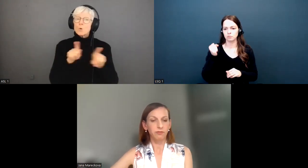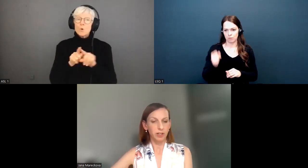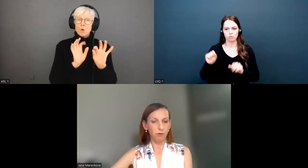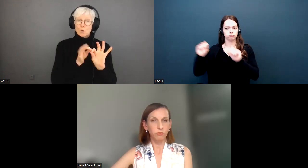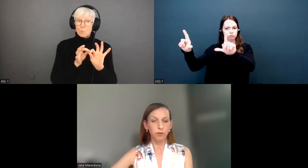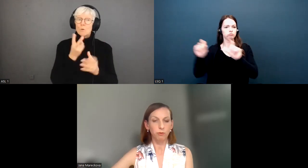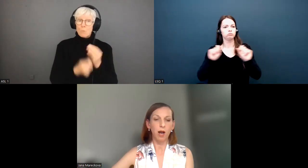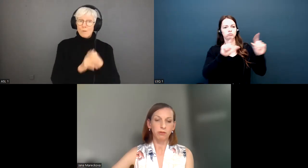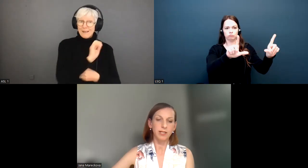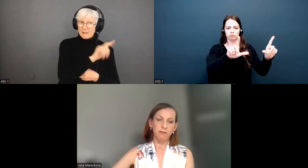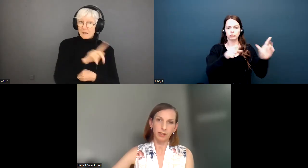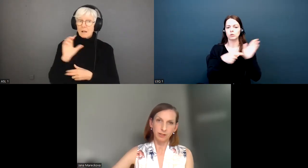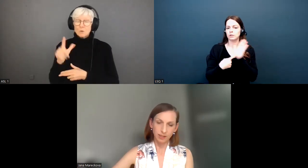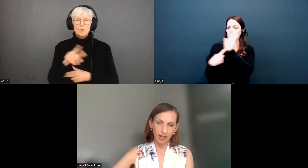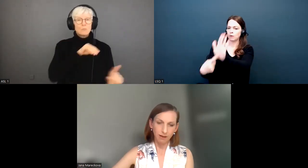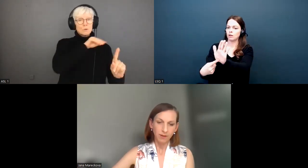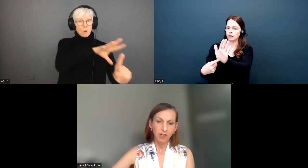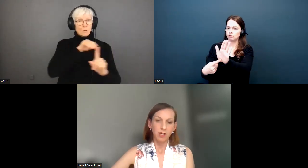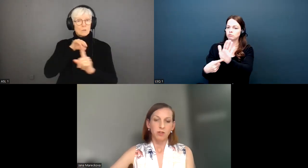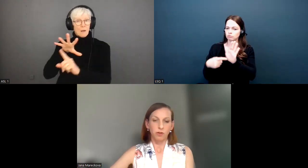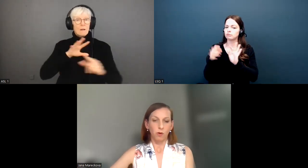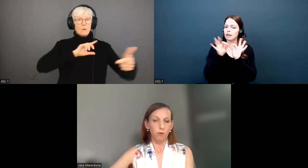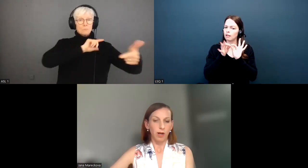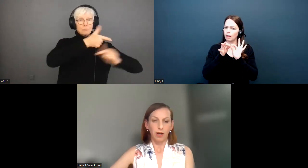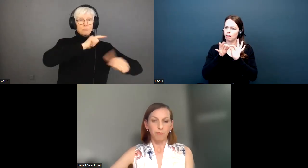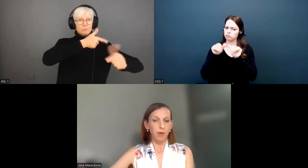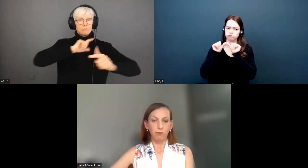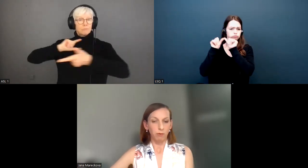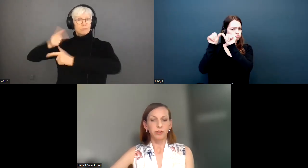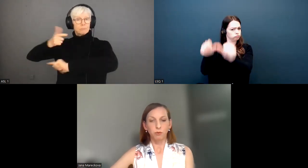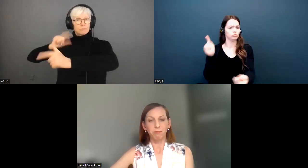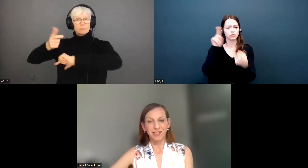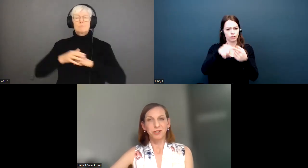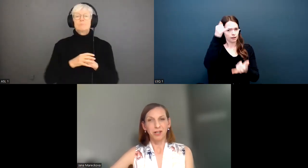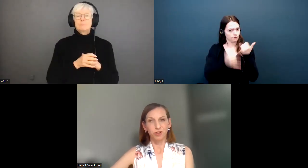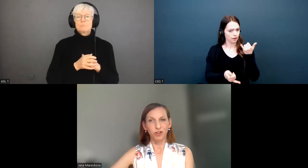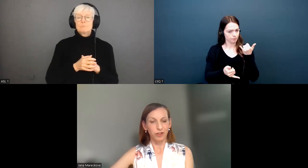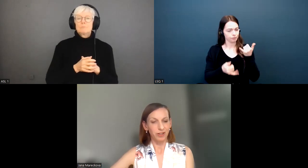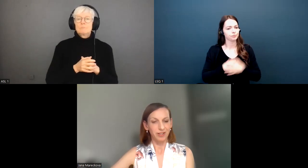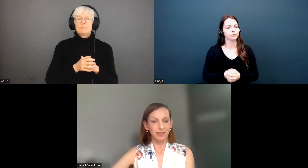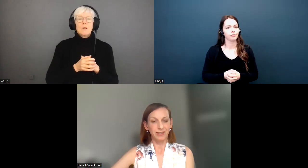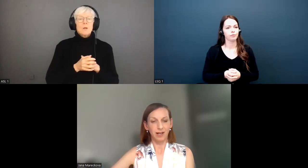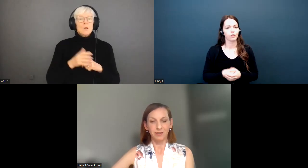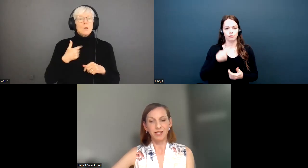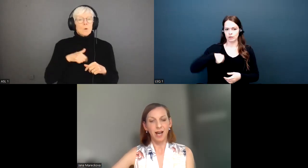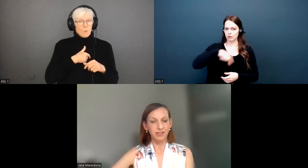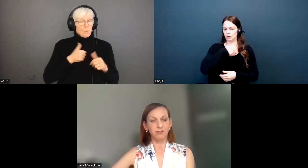videos throughout the event today so, and we will do our best to ensure that the active